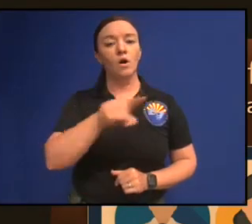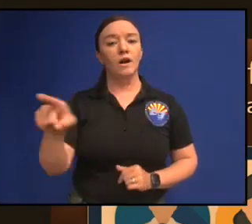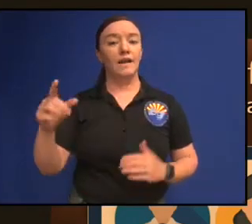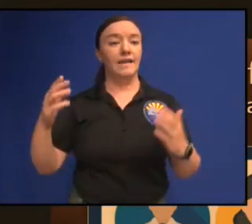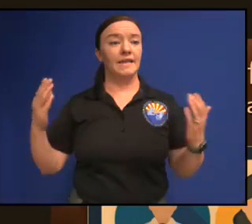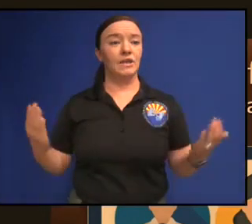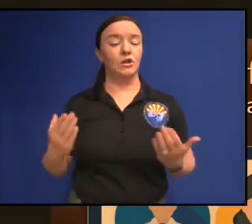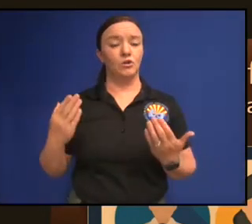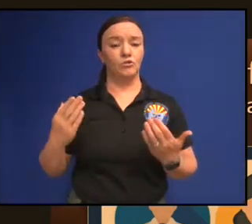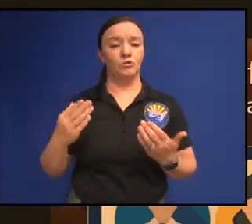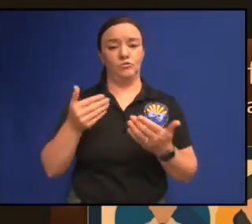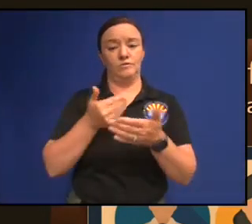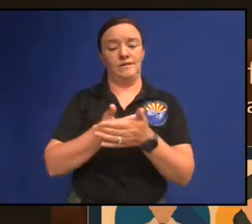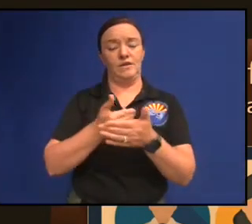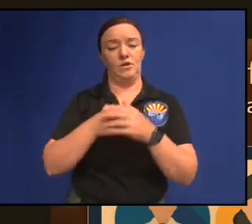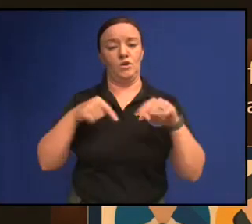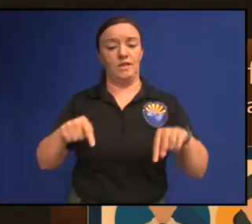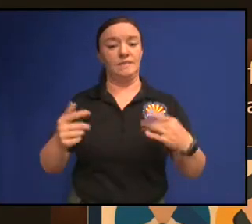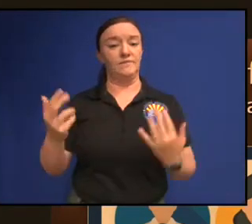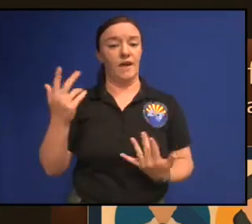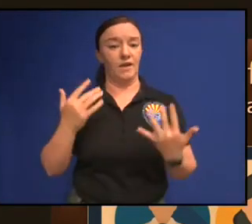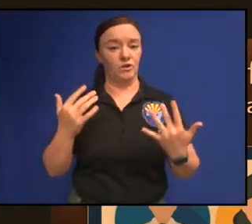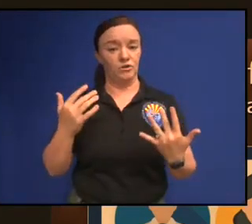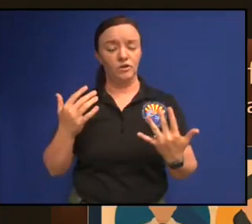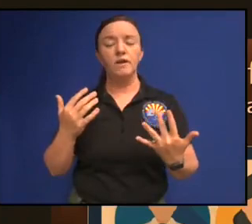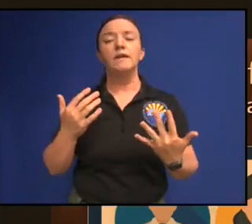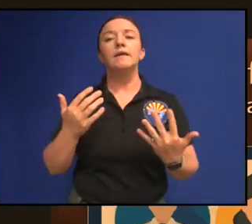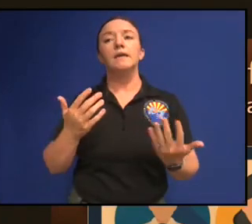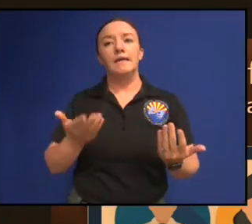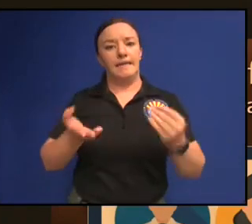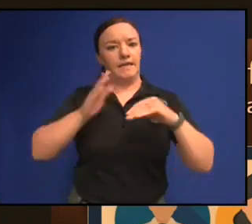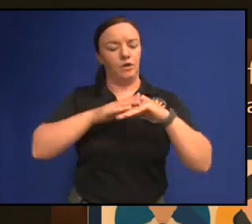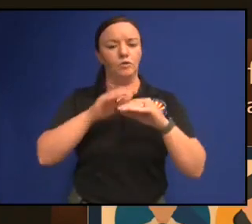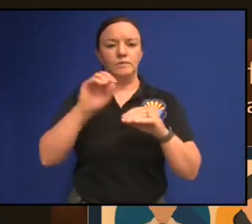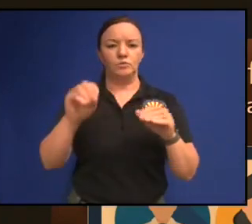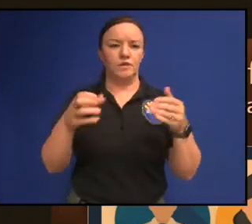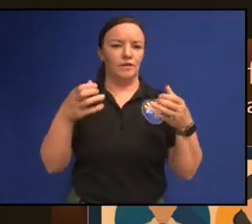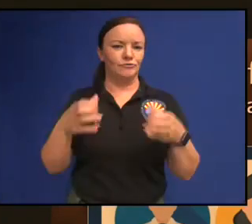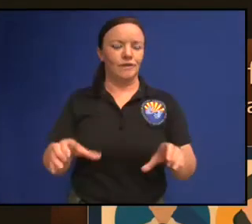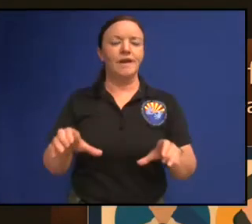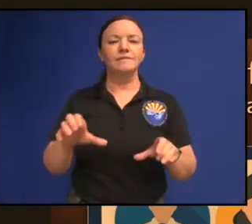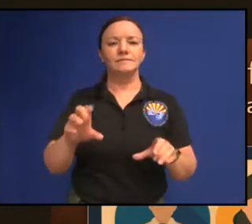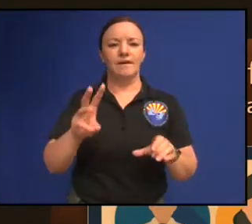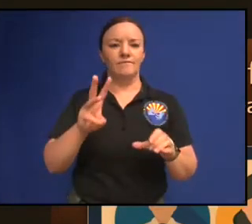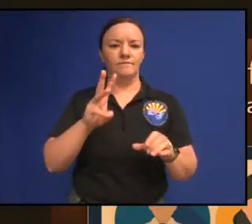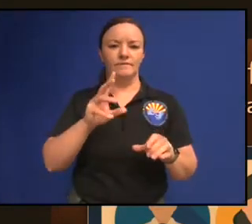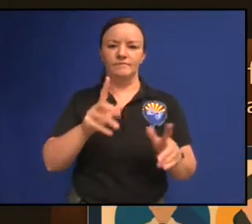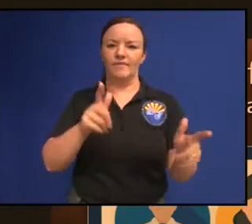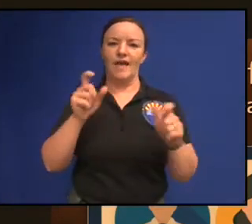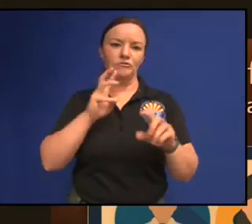THIS FIRE, WITH FLASH FLOODING AN DEBRIS FLOWS, IT IS IMPORTANT YOU ARE ABLE TO GET THOSE WARNINGS.